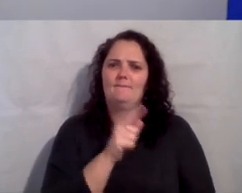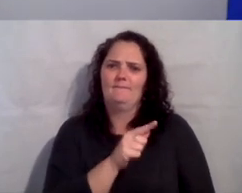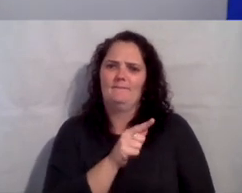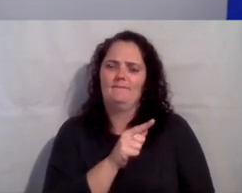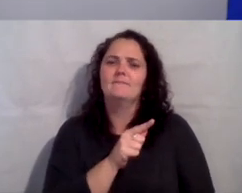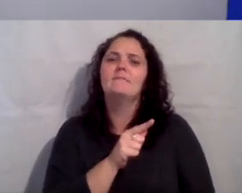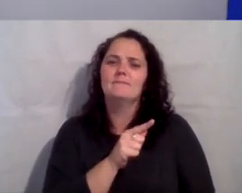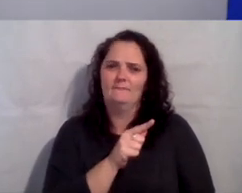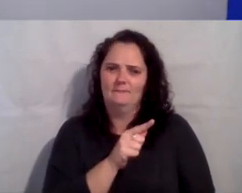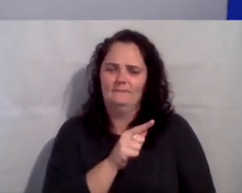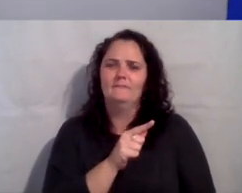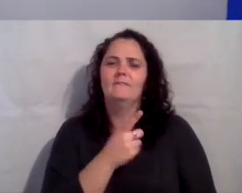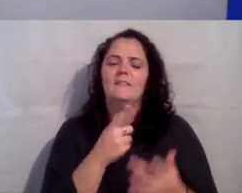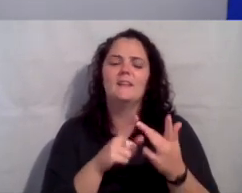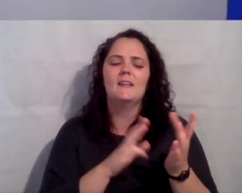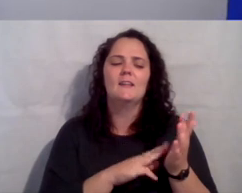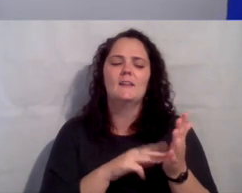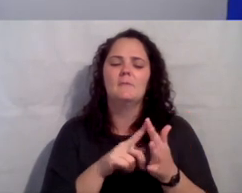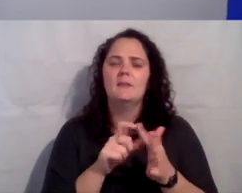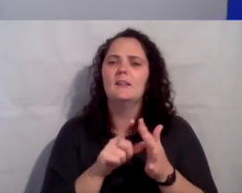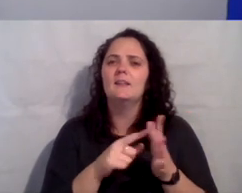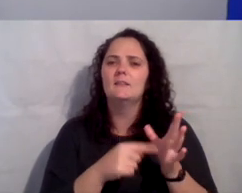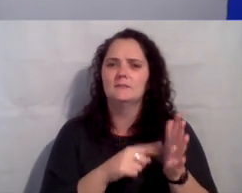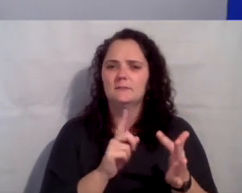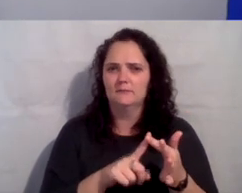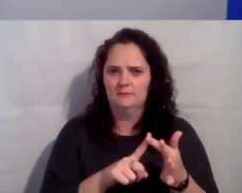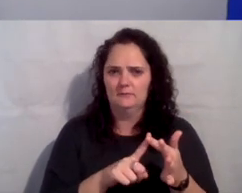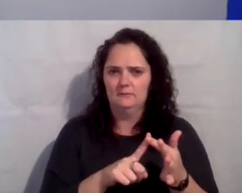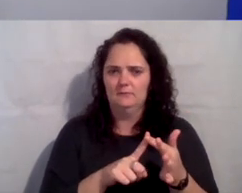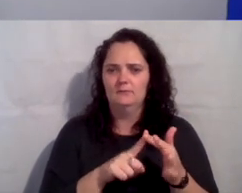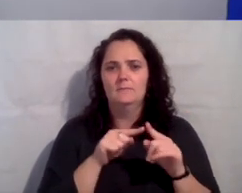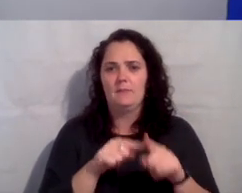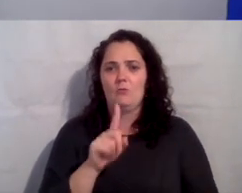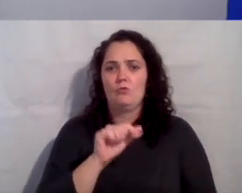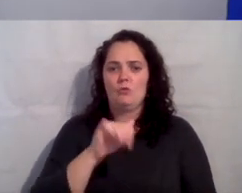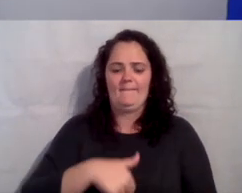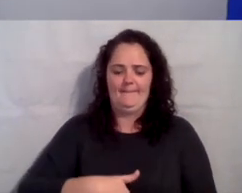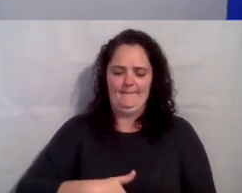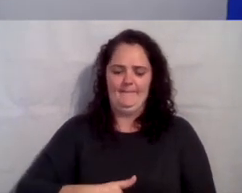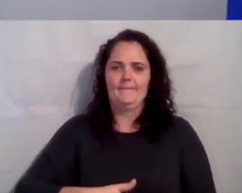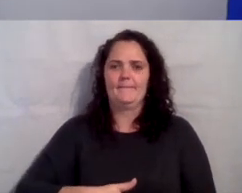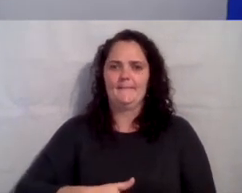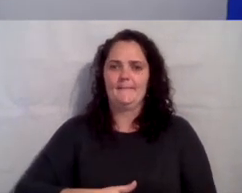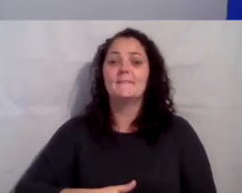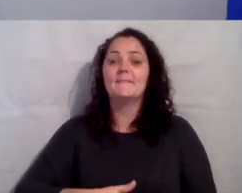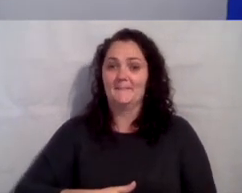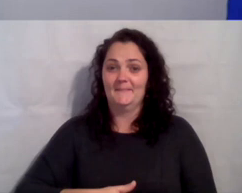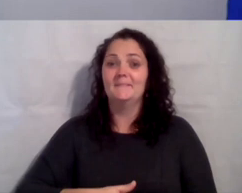but in the philosophical sense of the immediate as something which is not based in reason but based in intuition And we're very much going to be talking